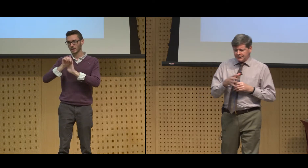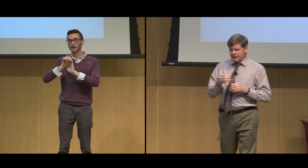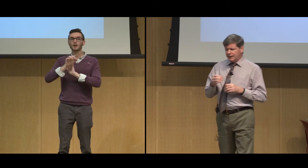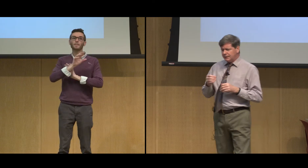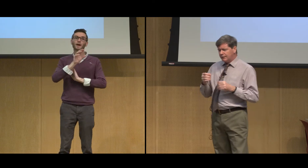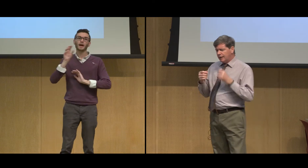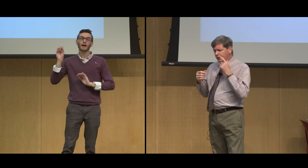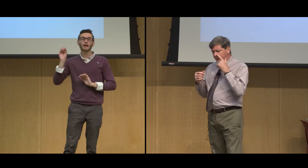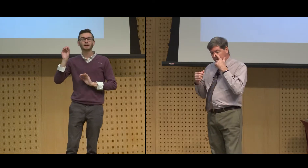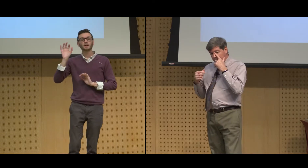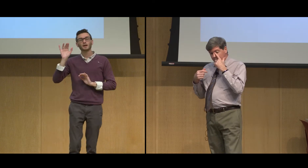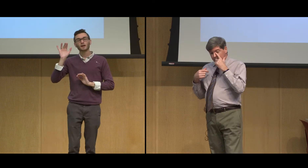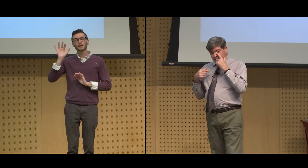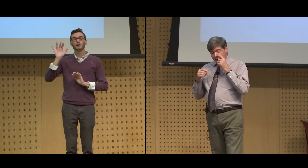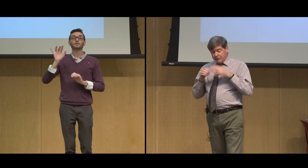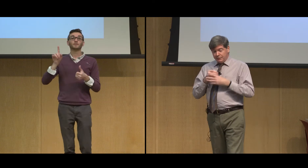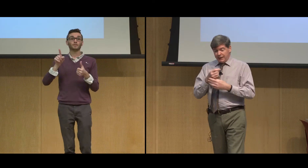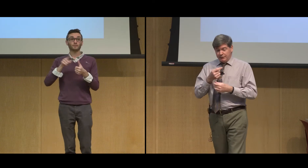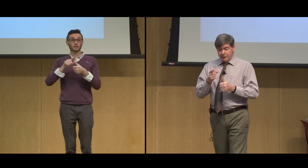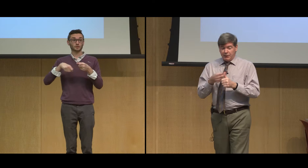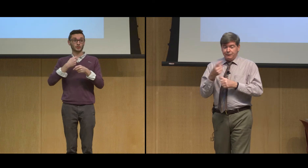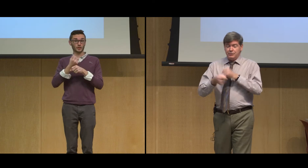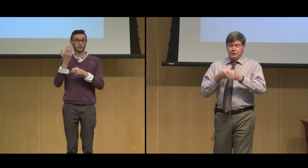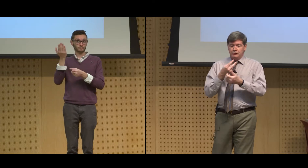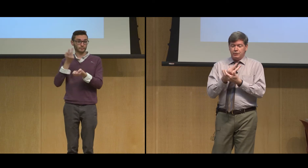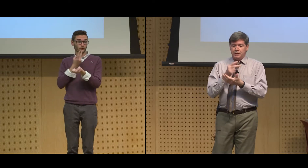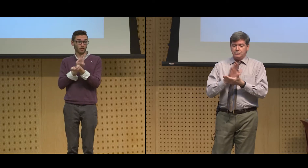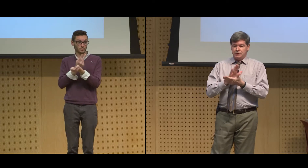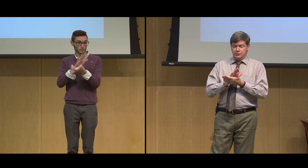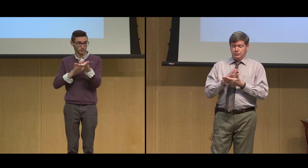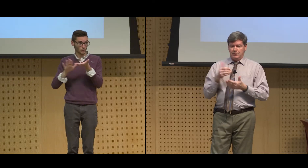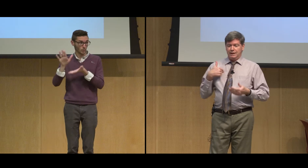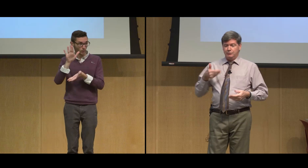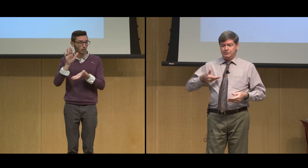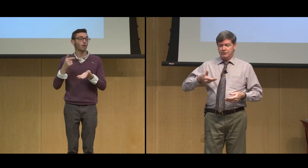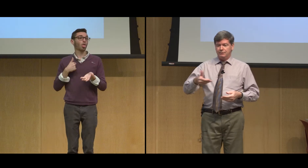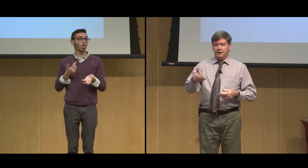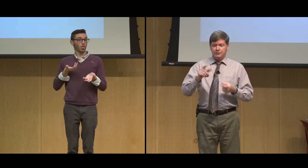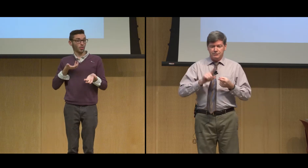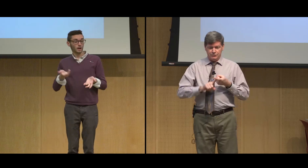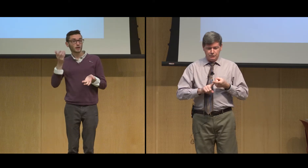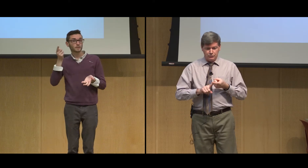So that's what I was doing. And, um, in my--in my first year of graduate school,